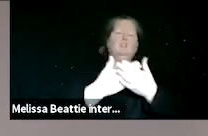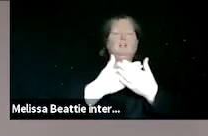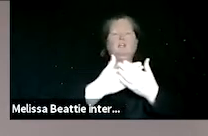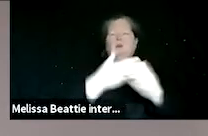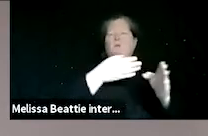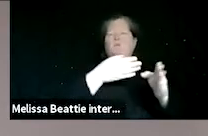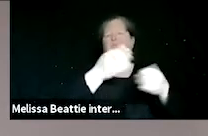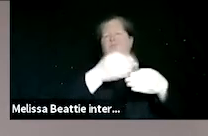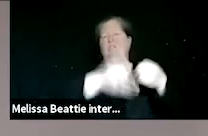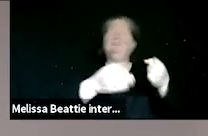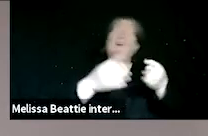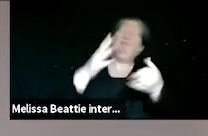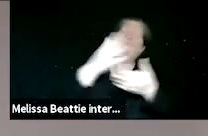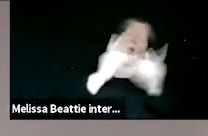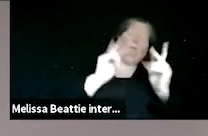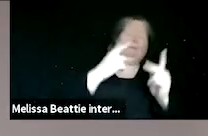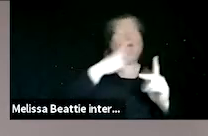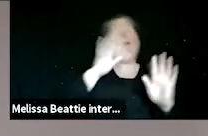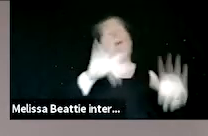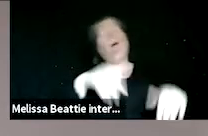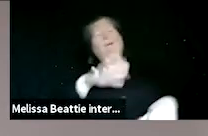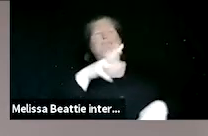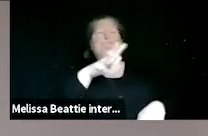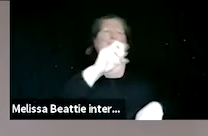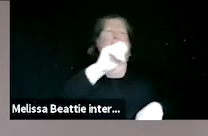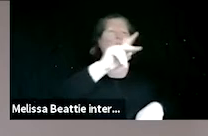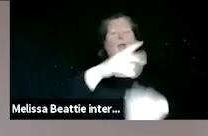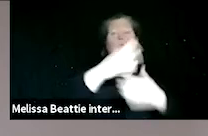And we had some people who were really into it. It was, you know, typical type results around it.